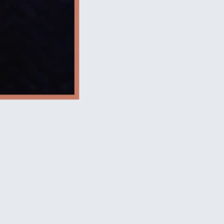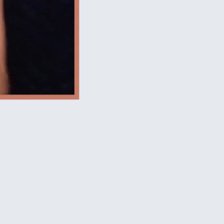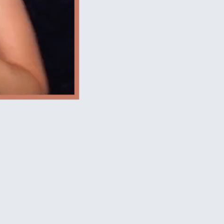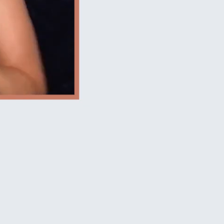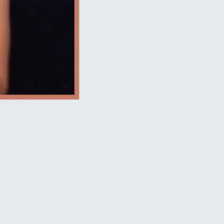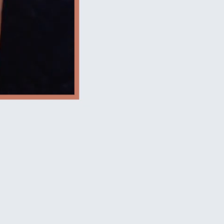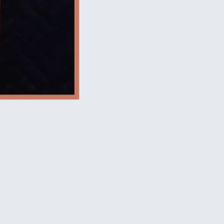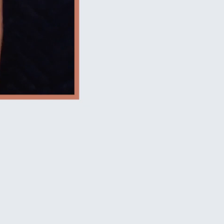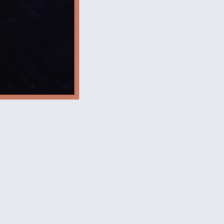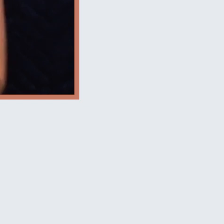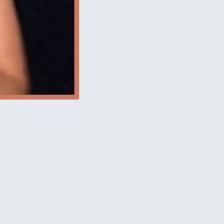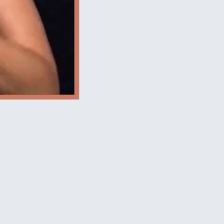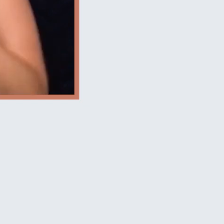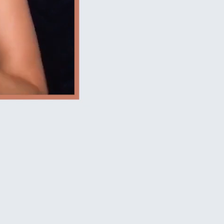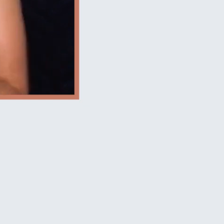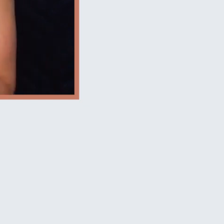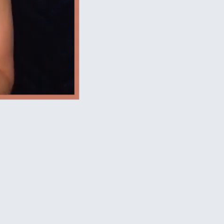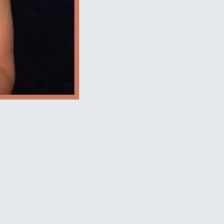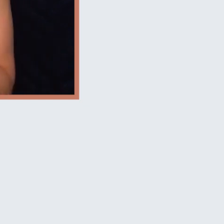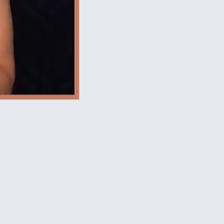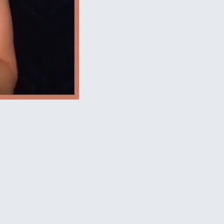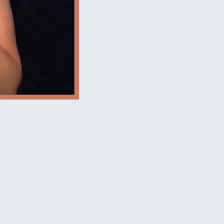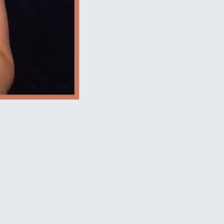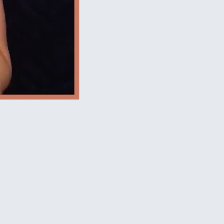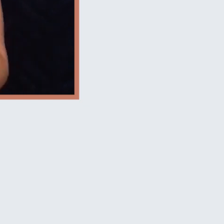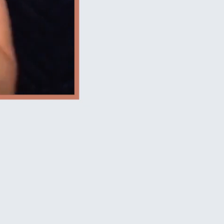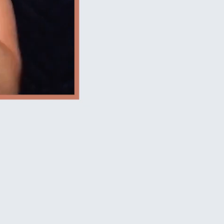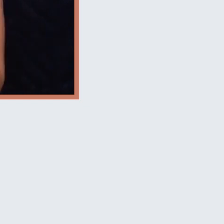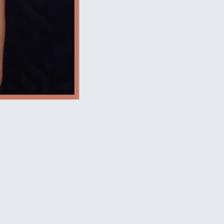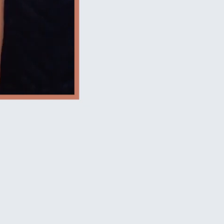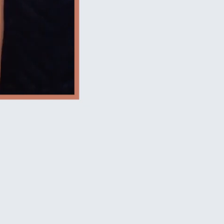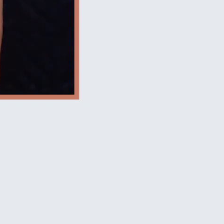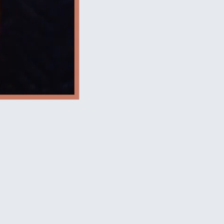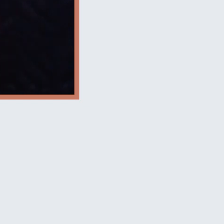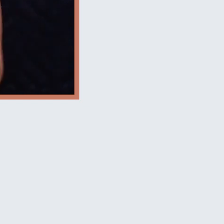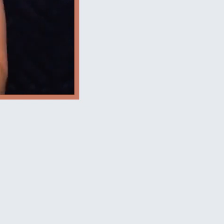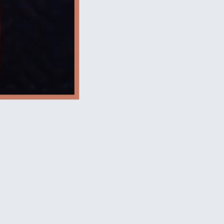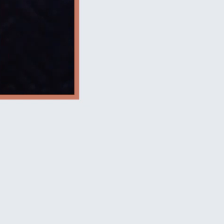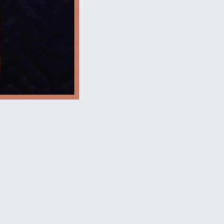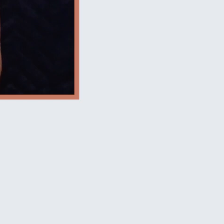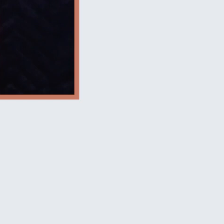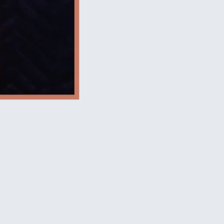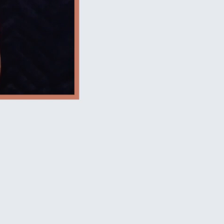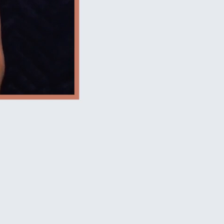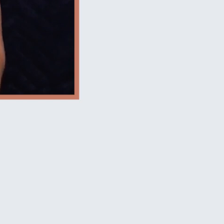at the end of a movie and you don't realize there are so many hats being played, there's so many things that go into it.